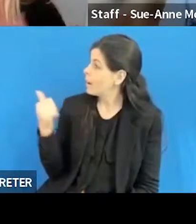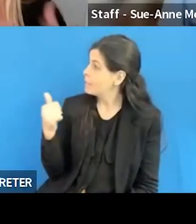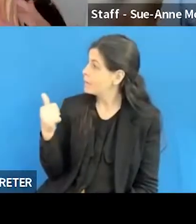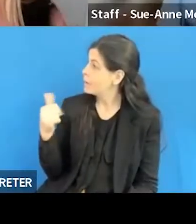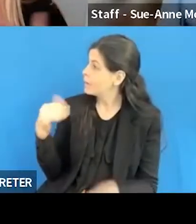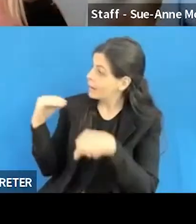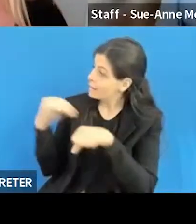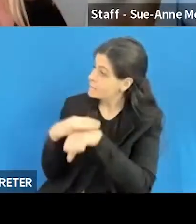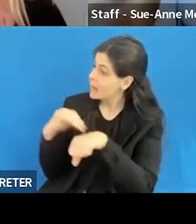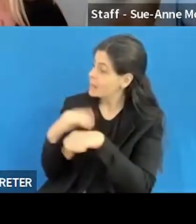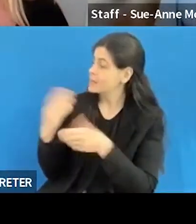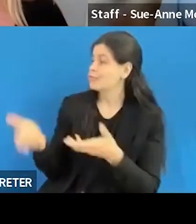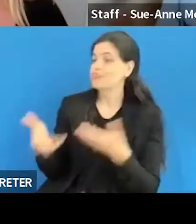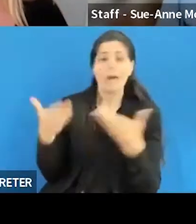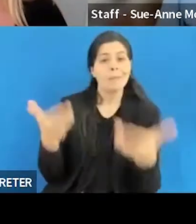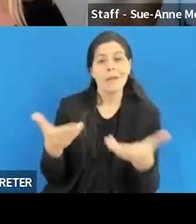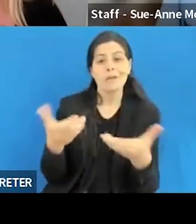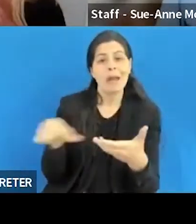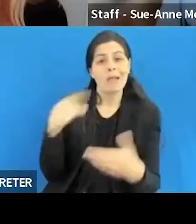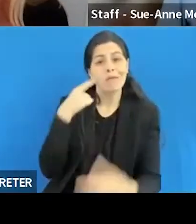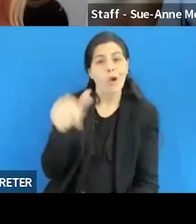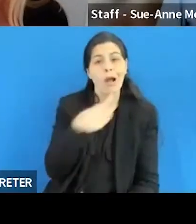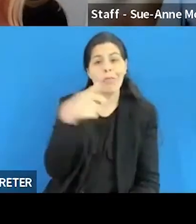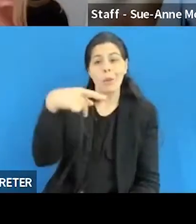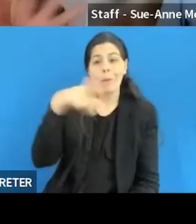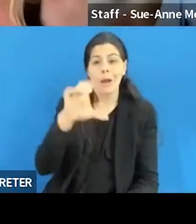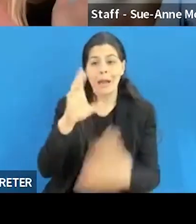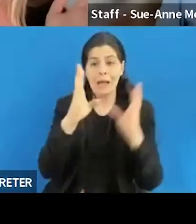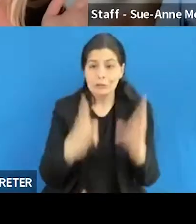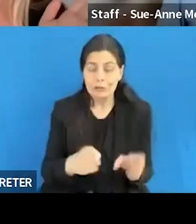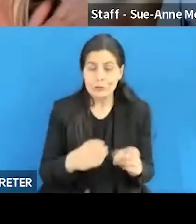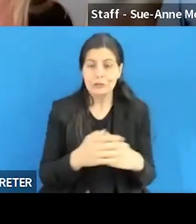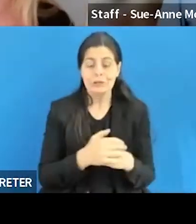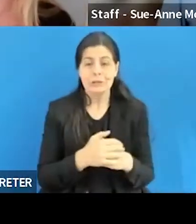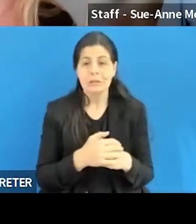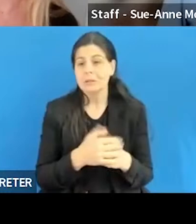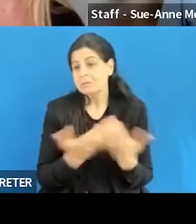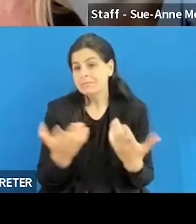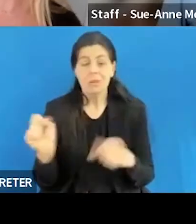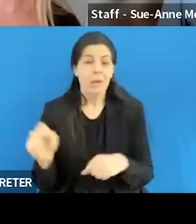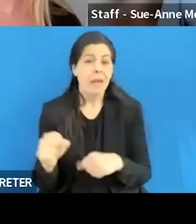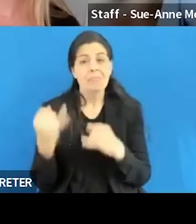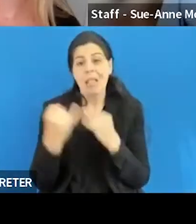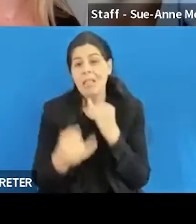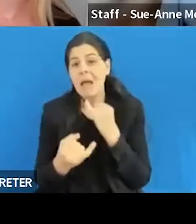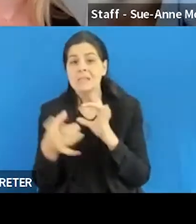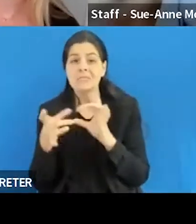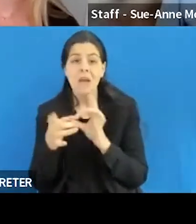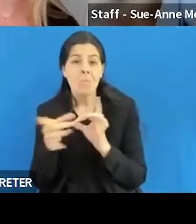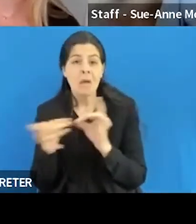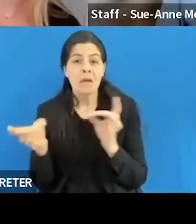or folks who are interested in working in this space that you can send us off with? I would say,